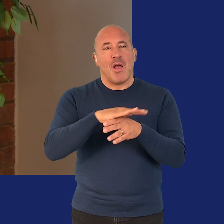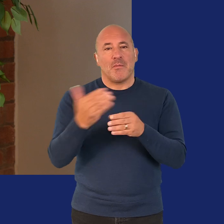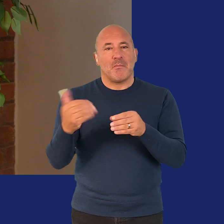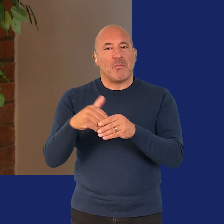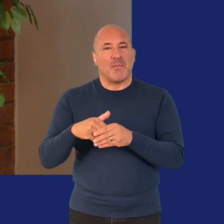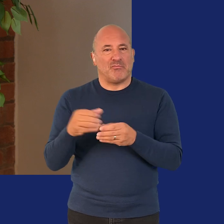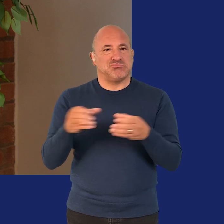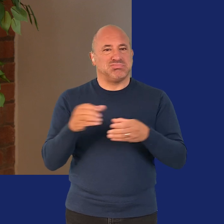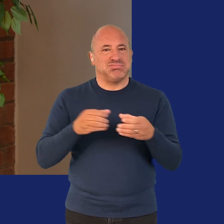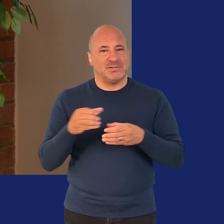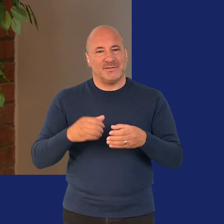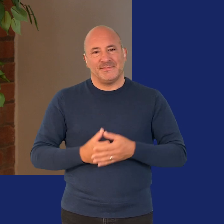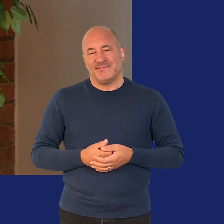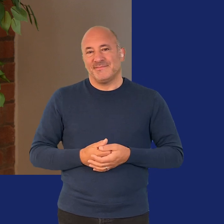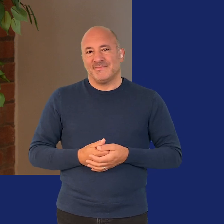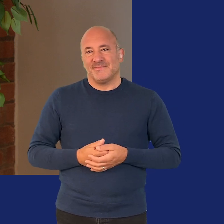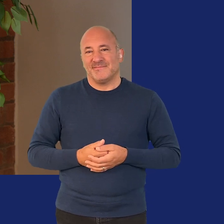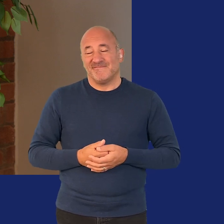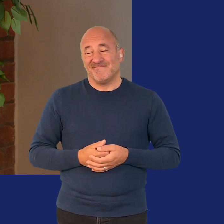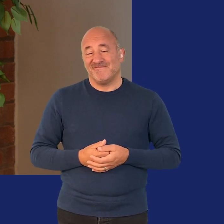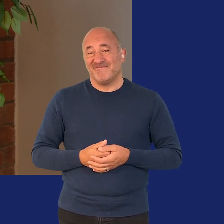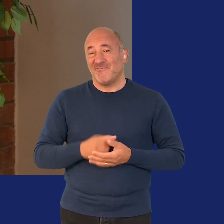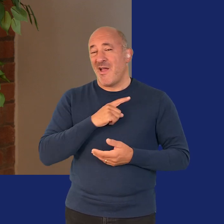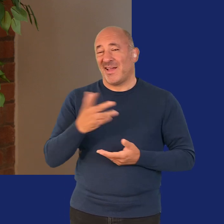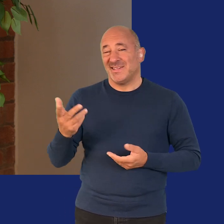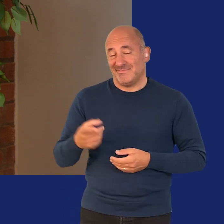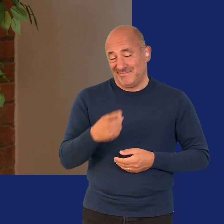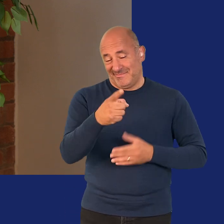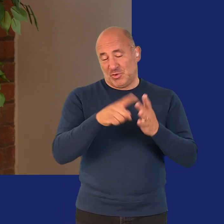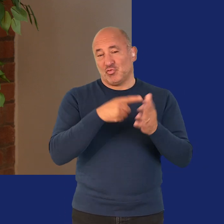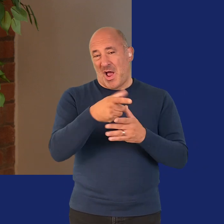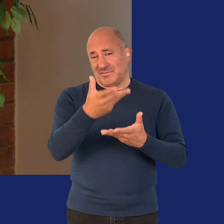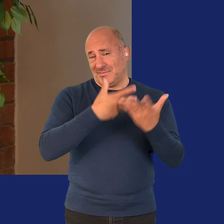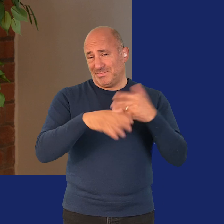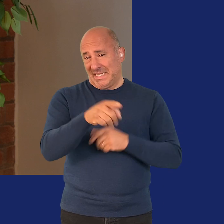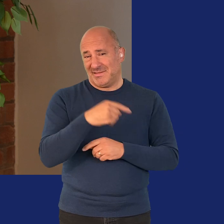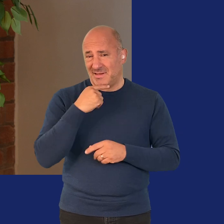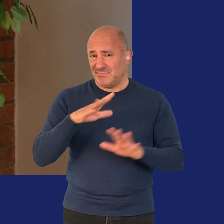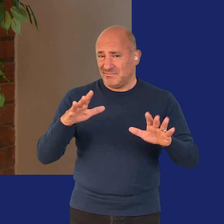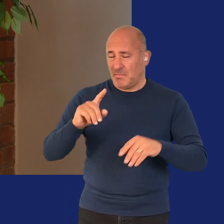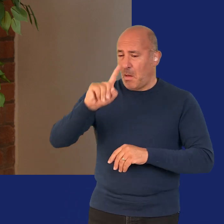increase more disabled people representation into the work- workplace